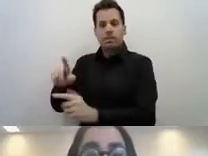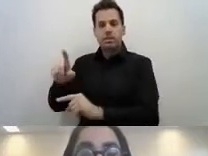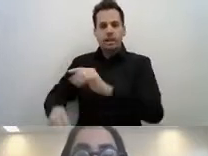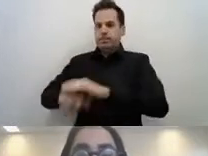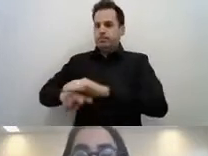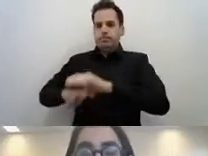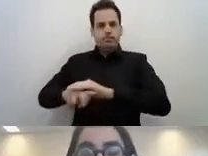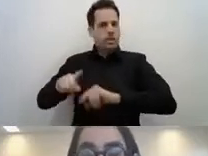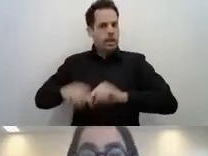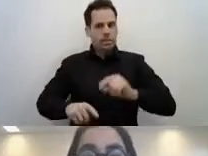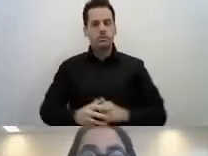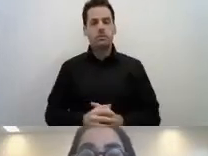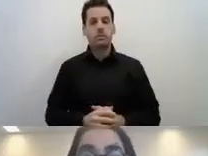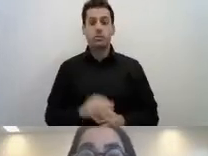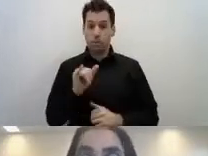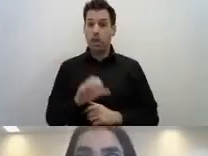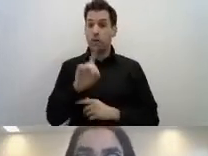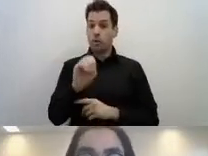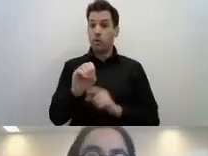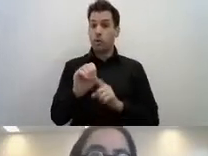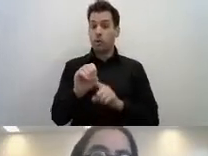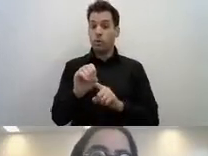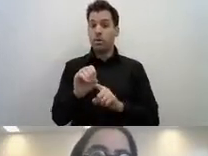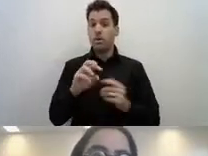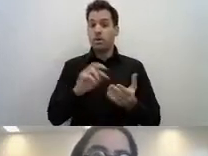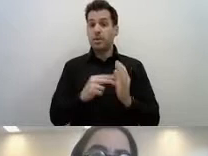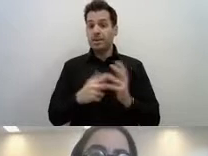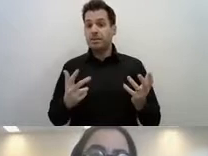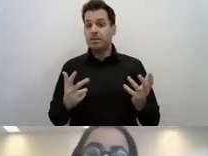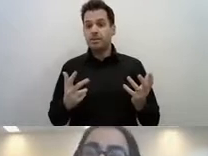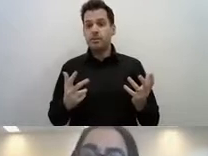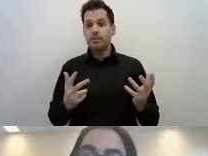only establishes that people cannot engage in unreasonable discrimination it also sets out